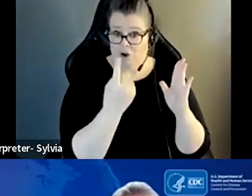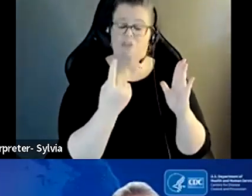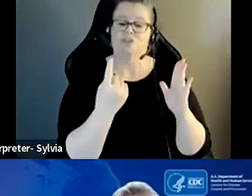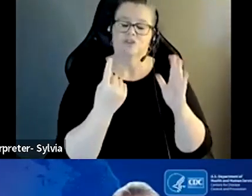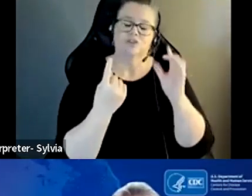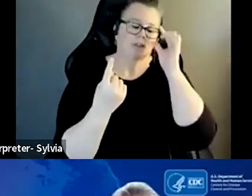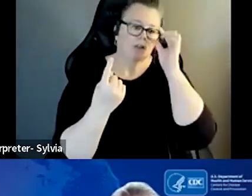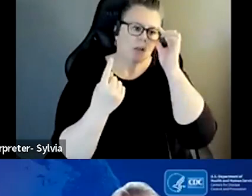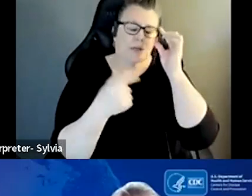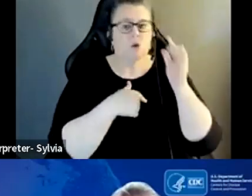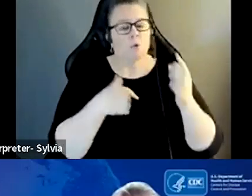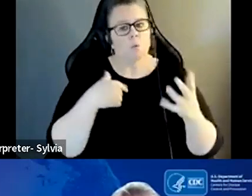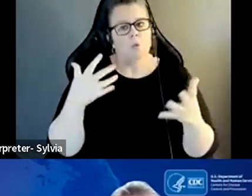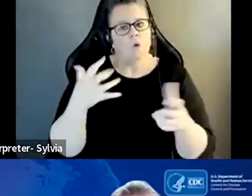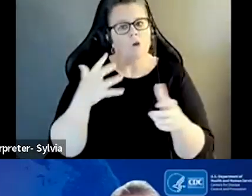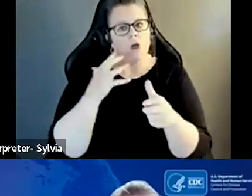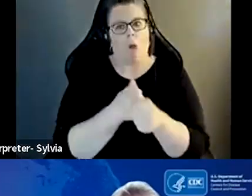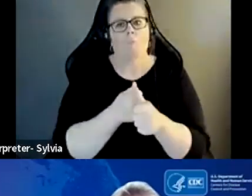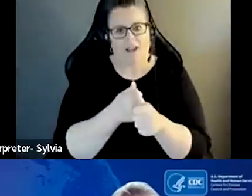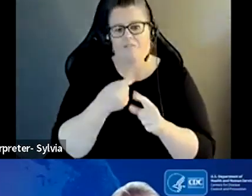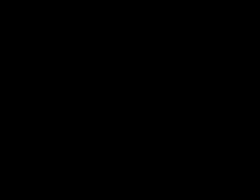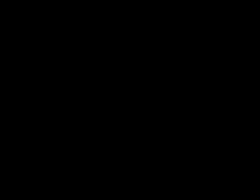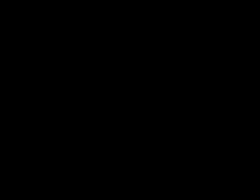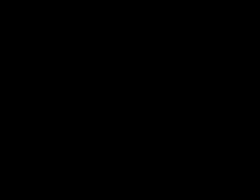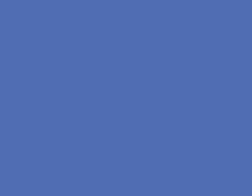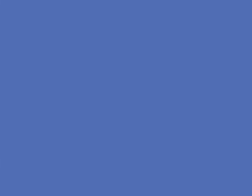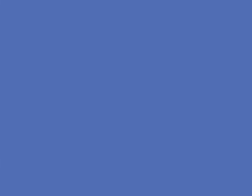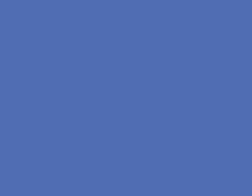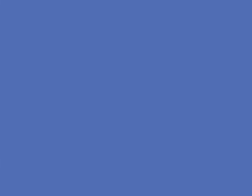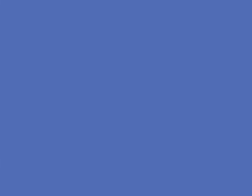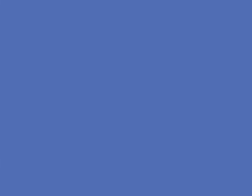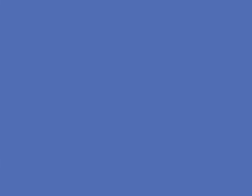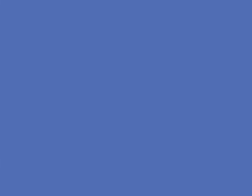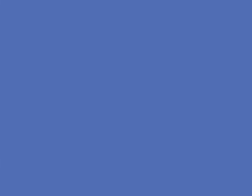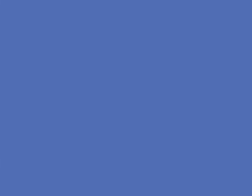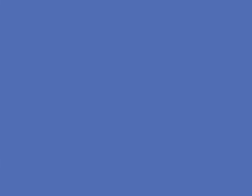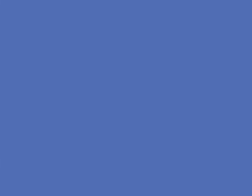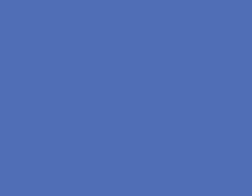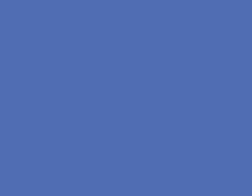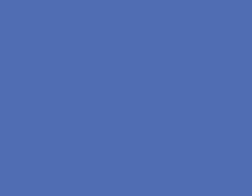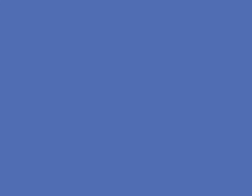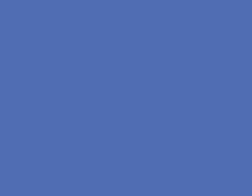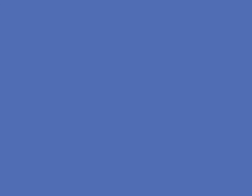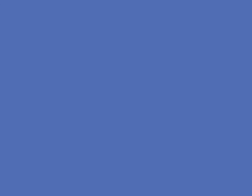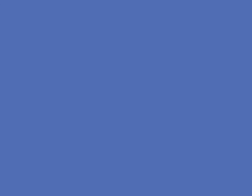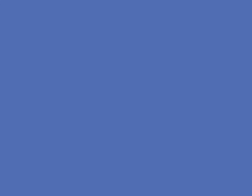with an update by the director of CDC, Dr. Rochelle Walensky. This part of the agenda provides time to talk about some